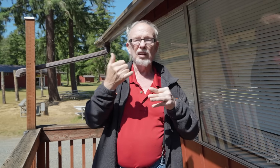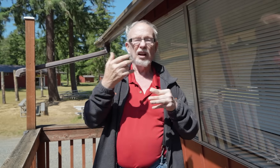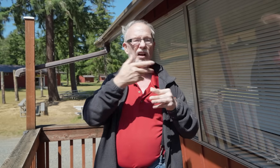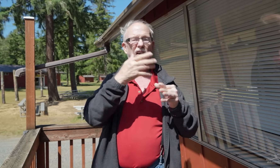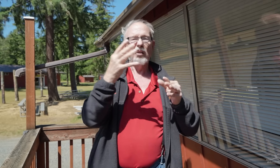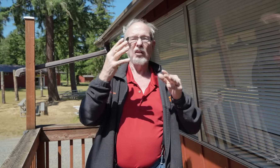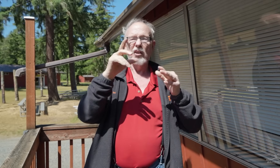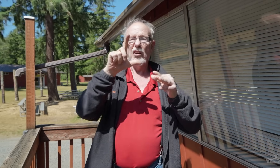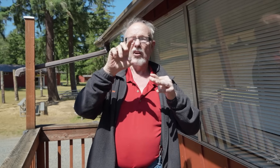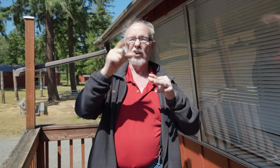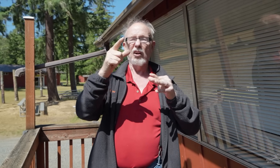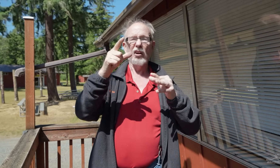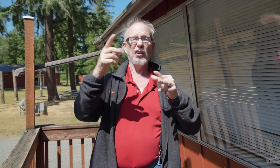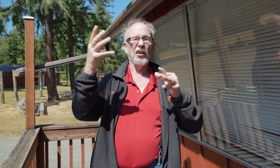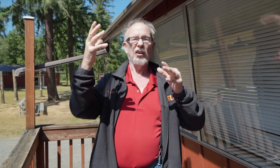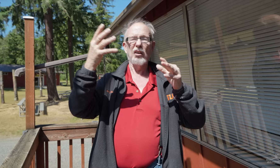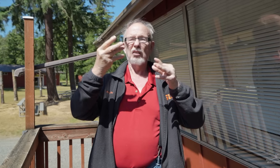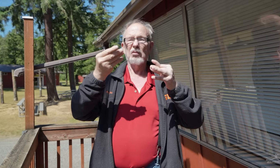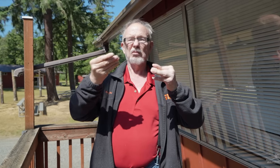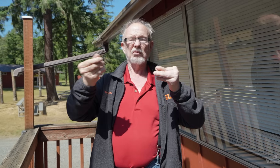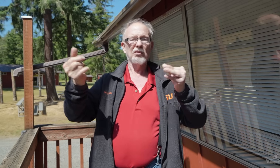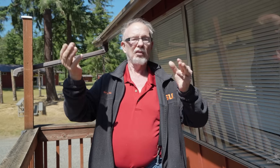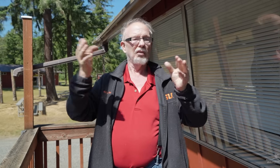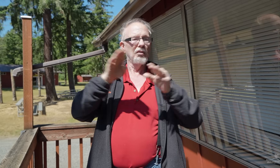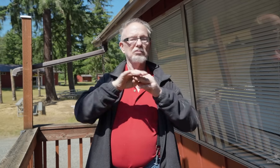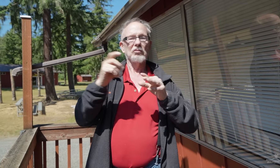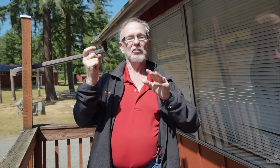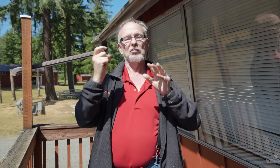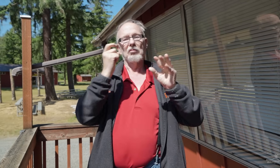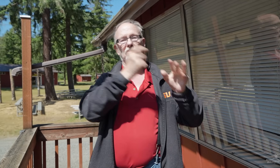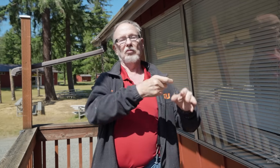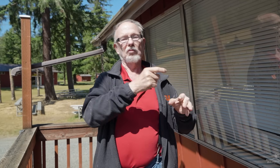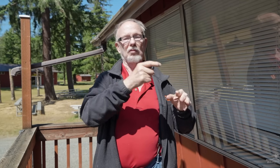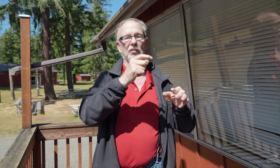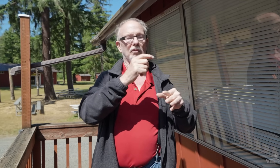When that stopped, the purpose of the building changed.